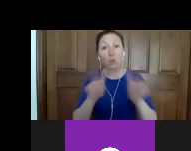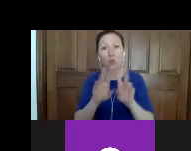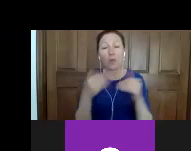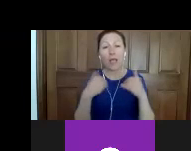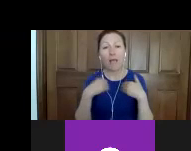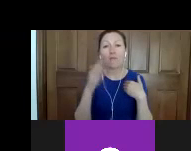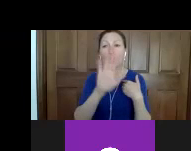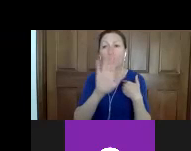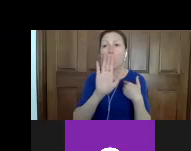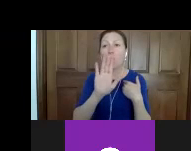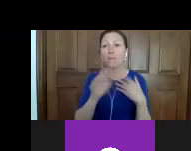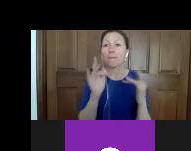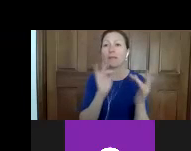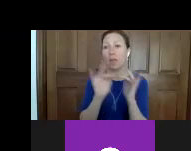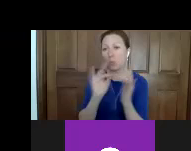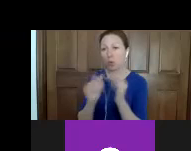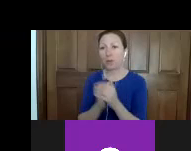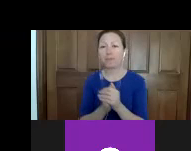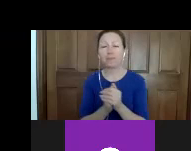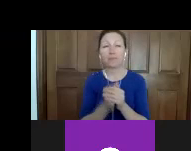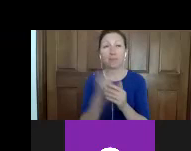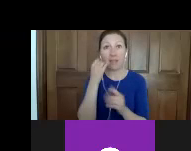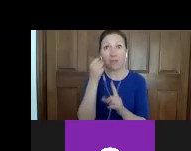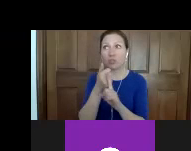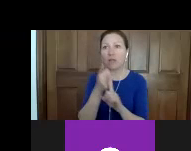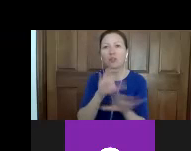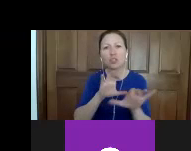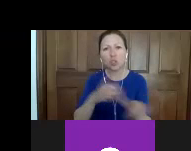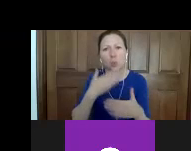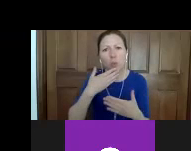who is doing well, if are you someone who is a professional with a disability, there